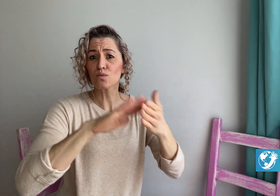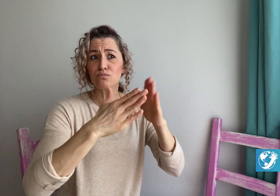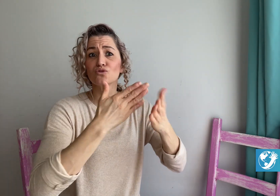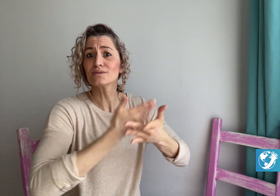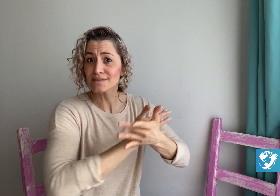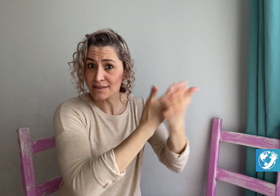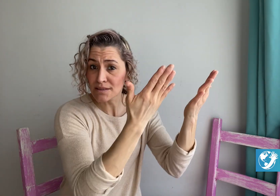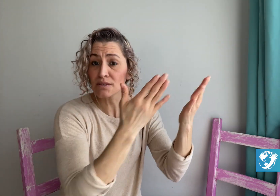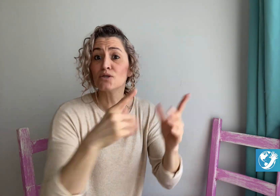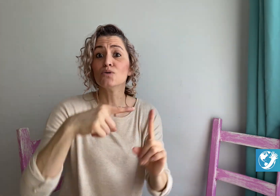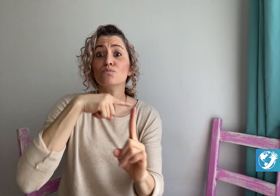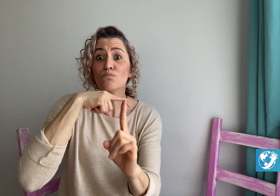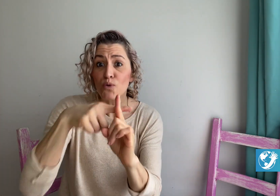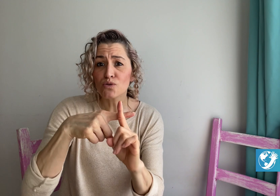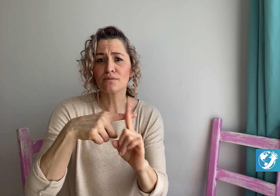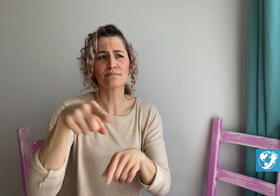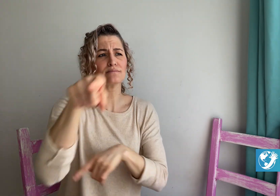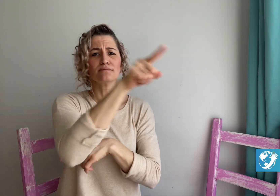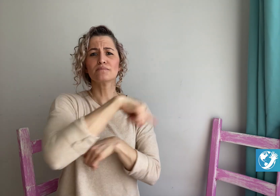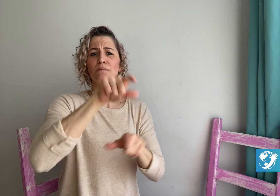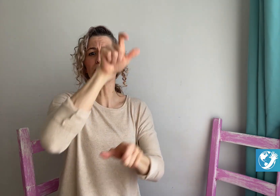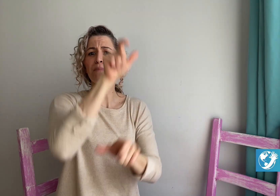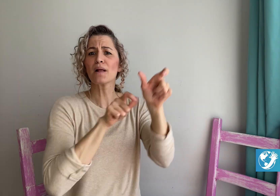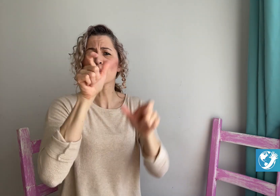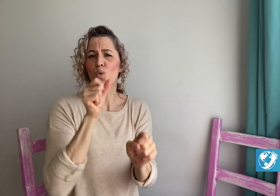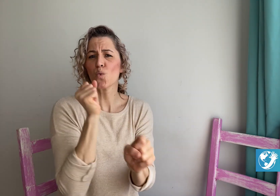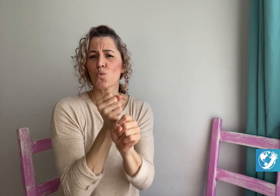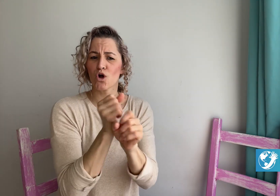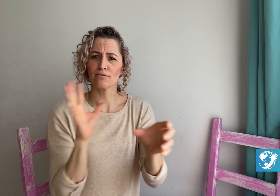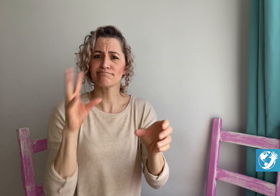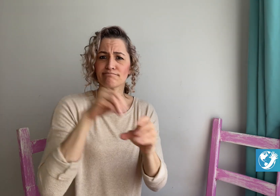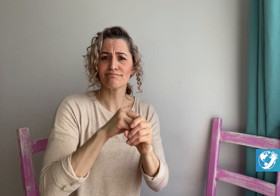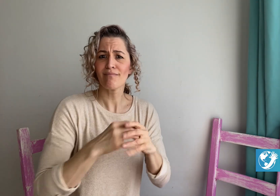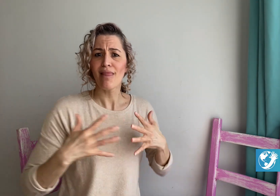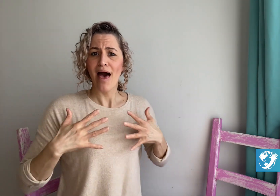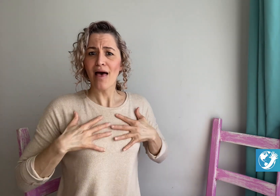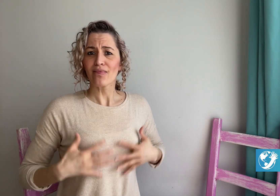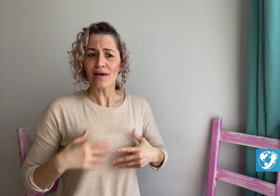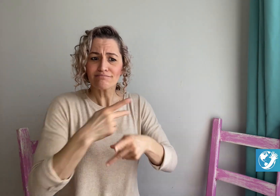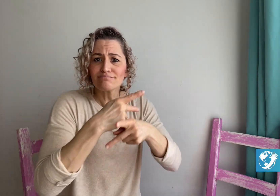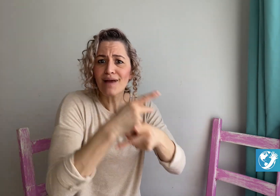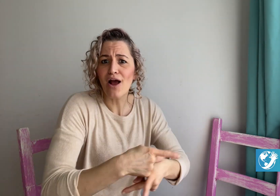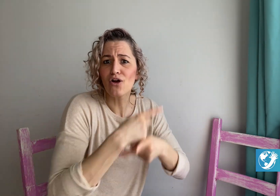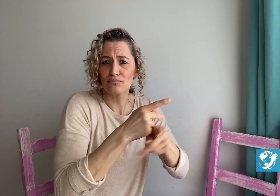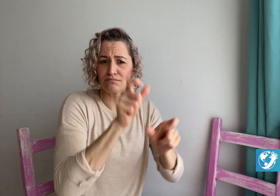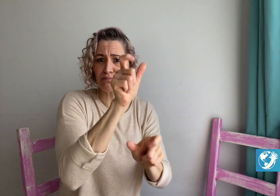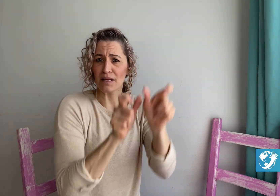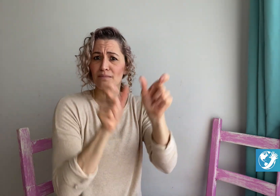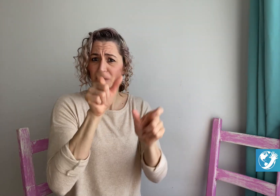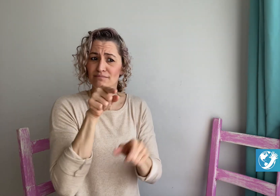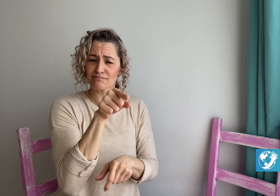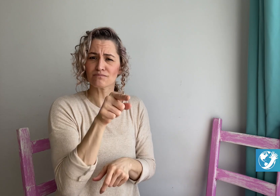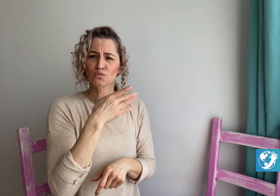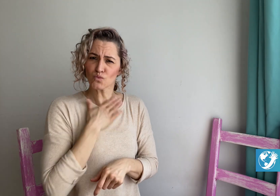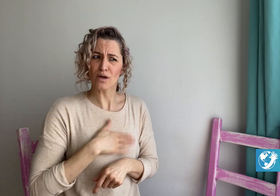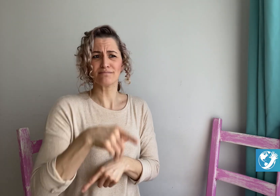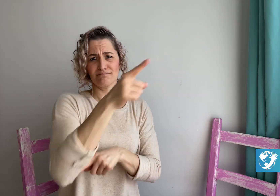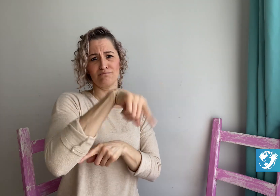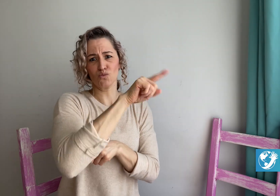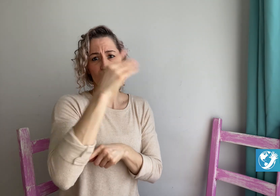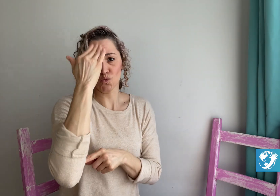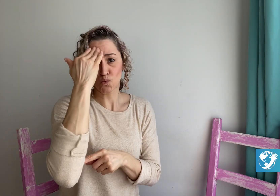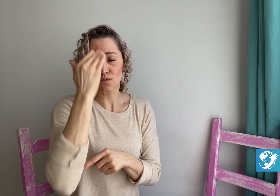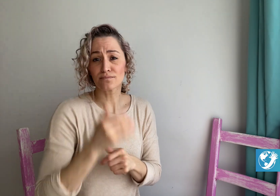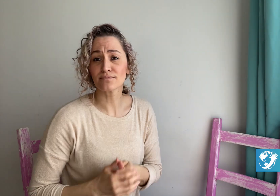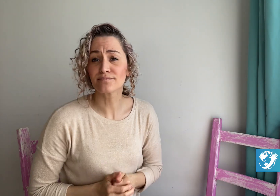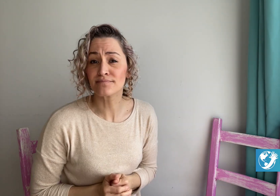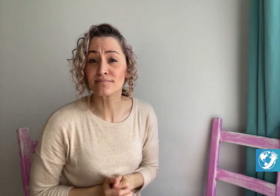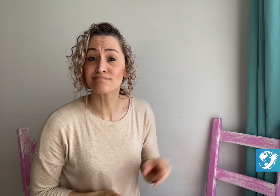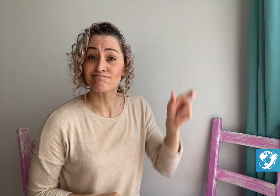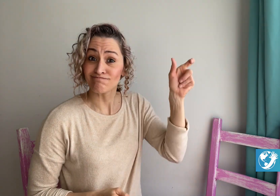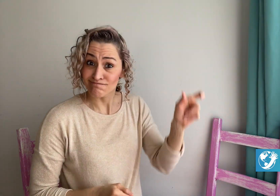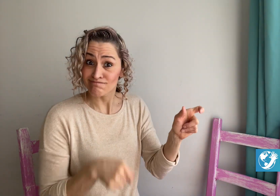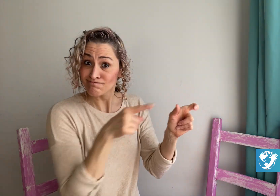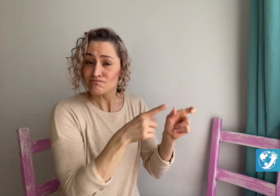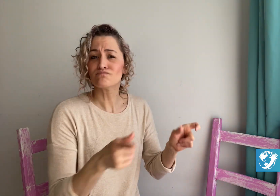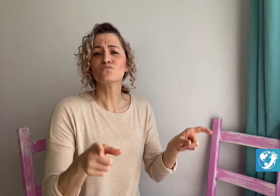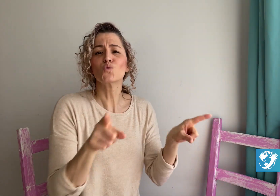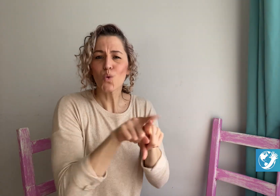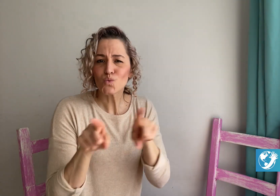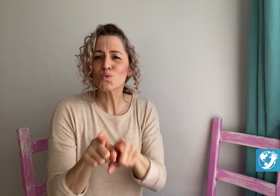healthcare professionals. He also wants psychologists